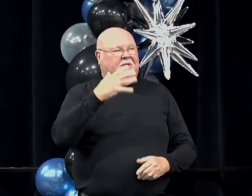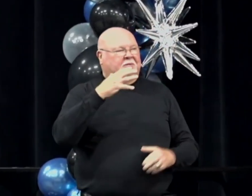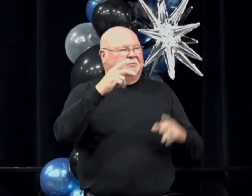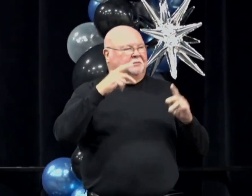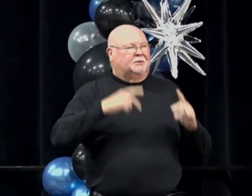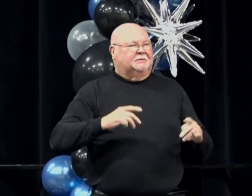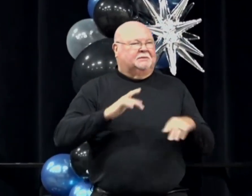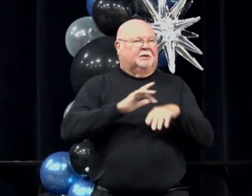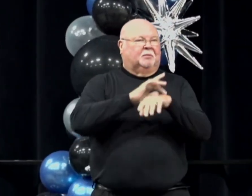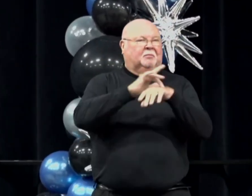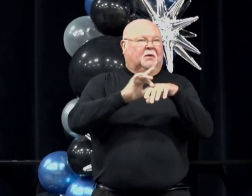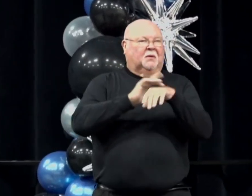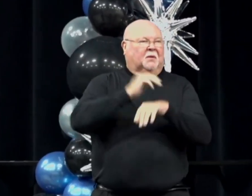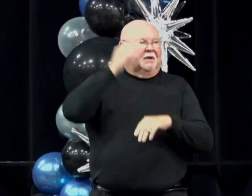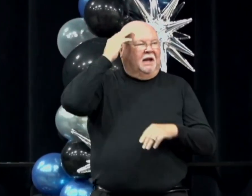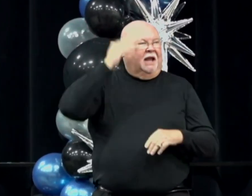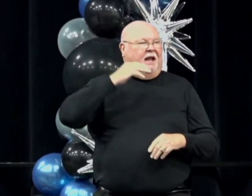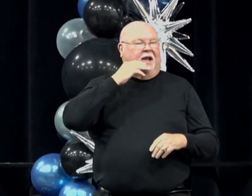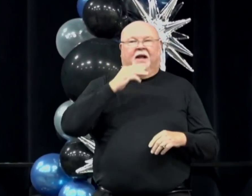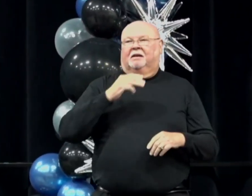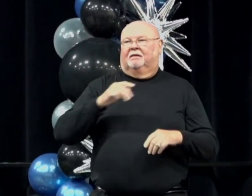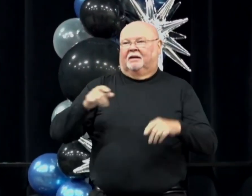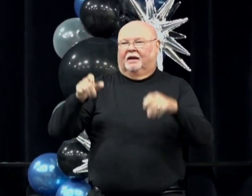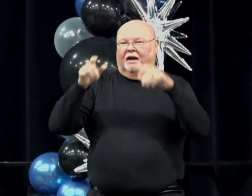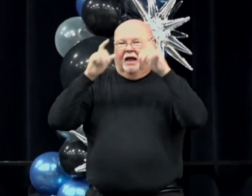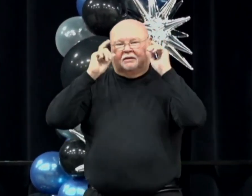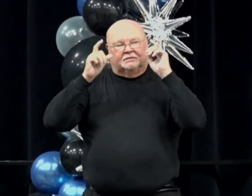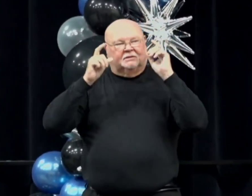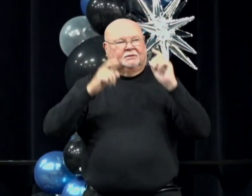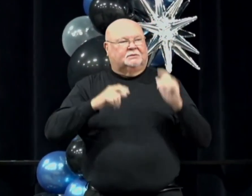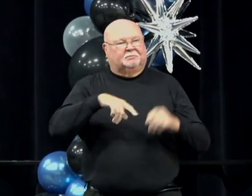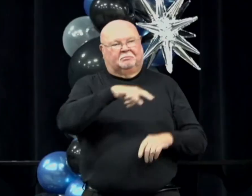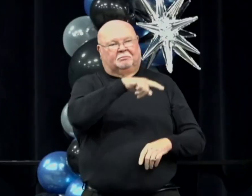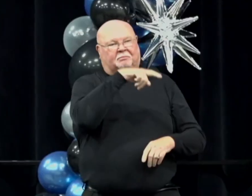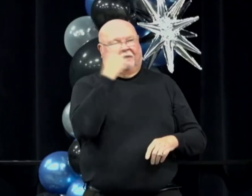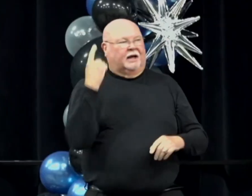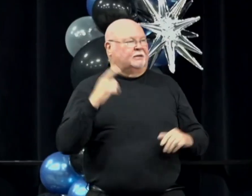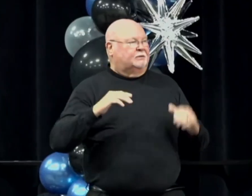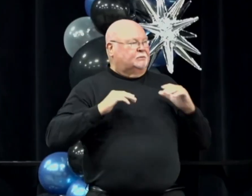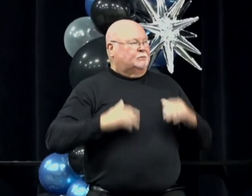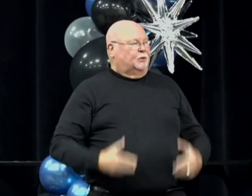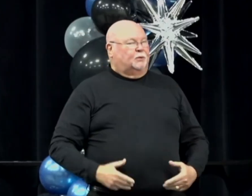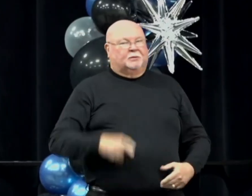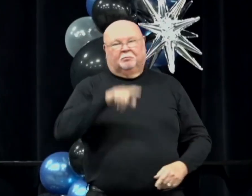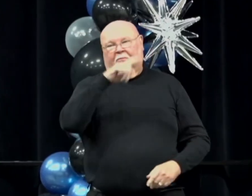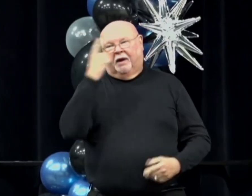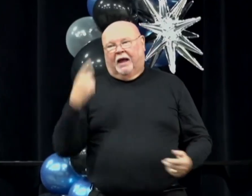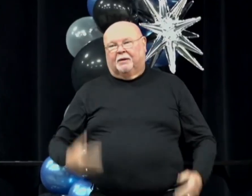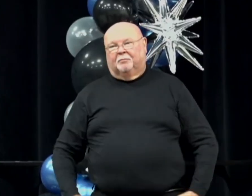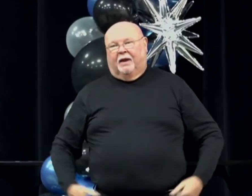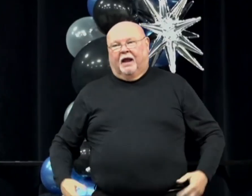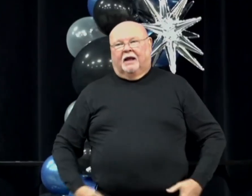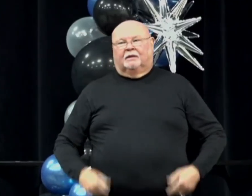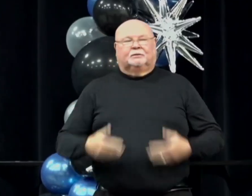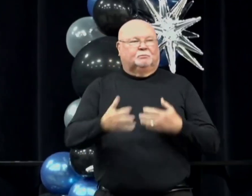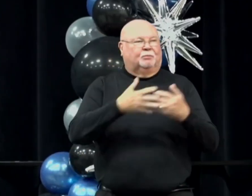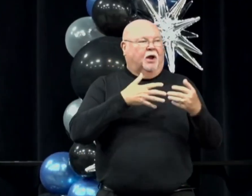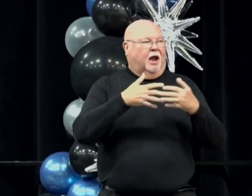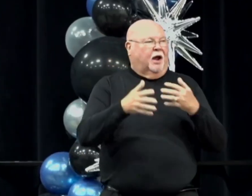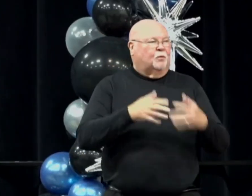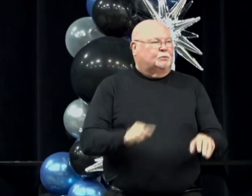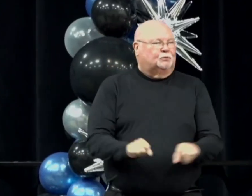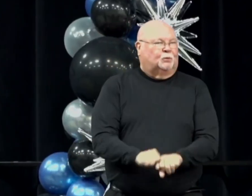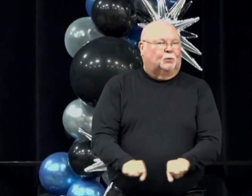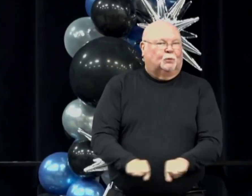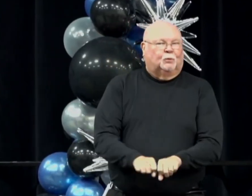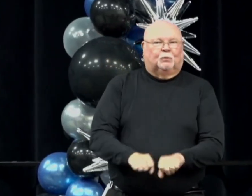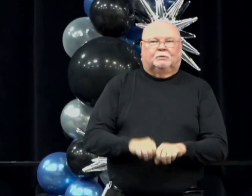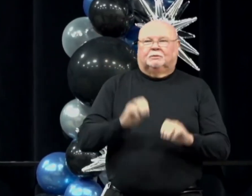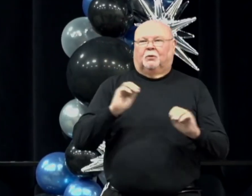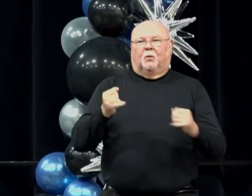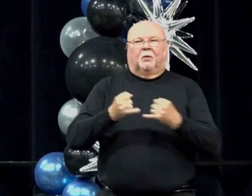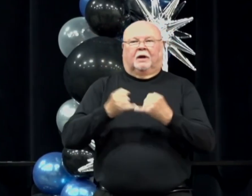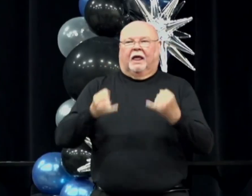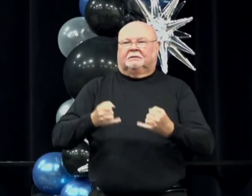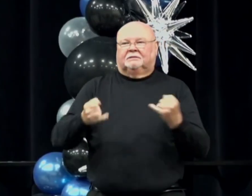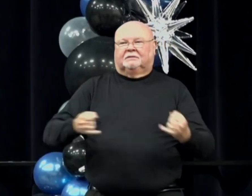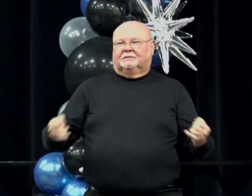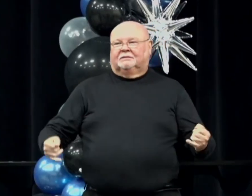white person with a bald head, glasses, a black shirt, black pants, and gray shoes. No laces.